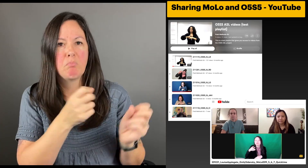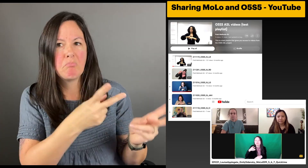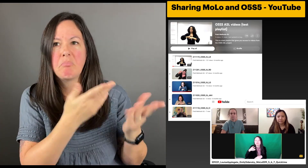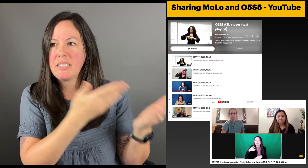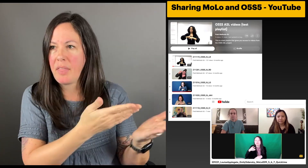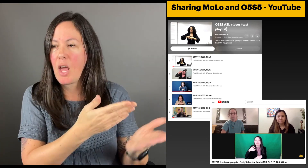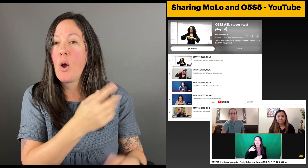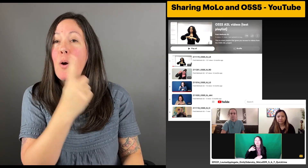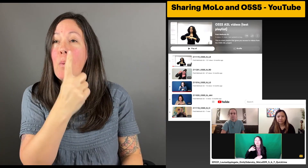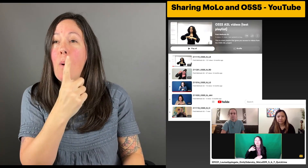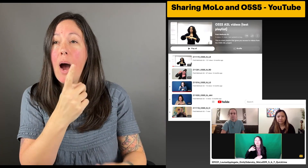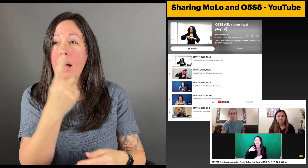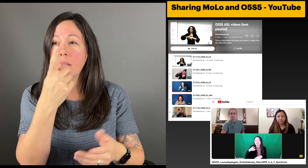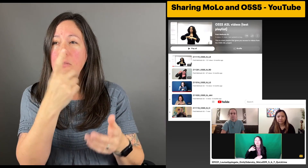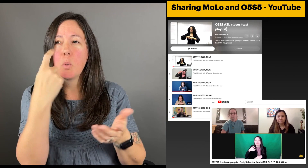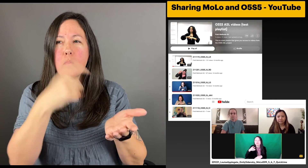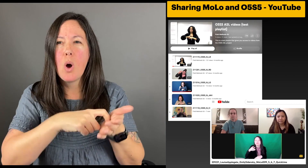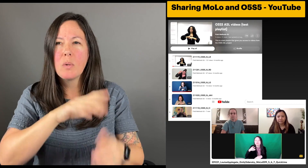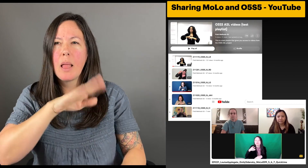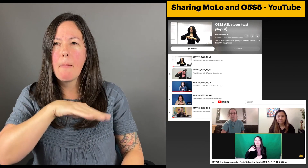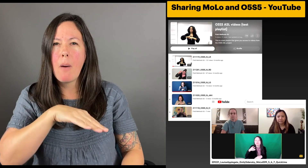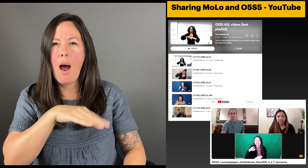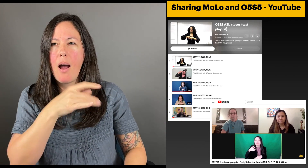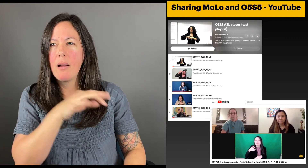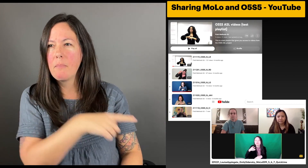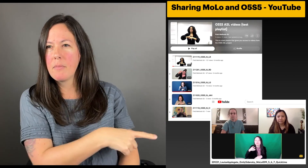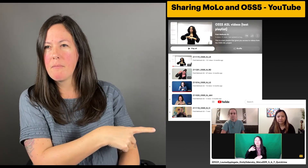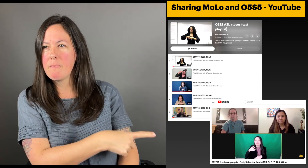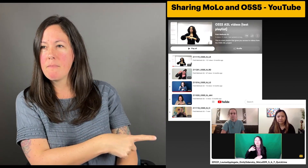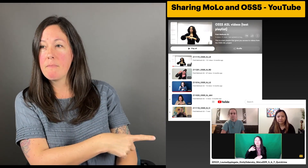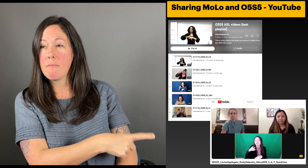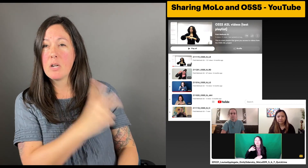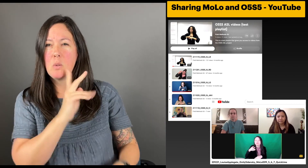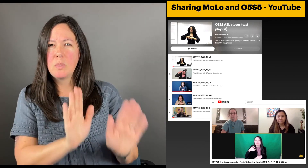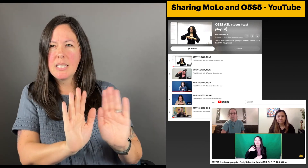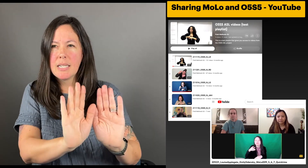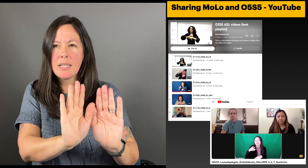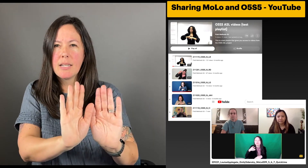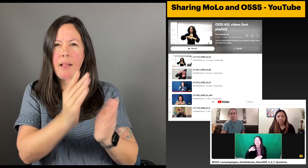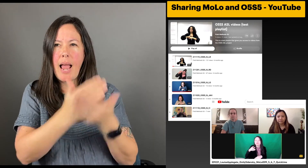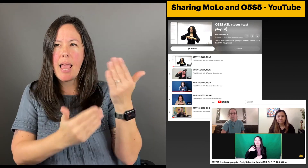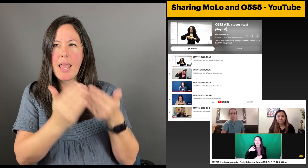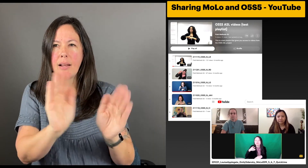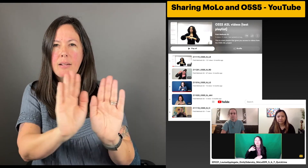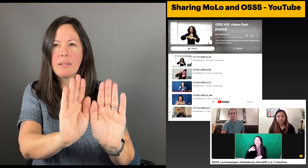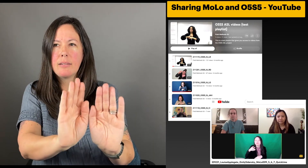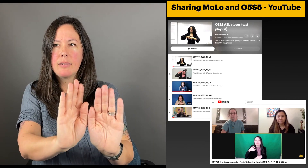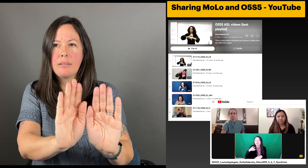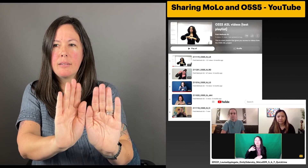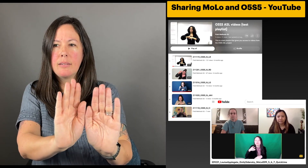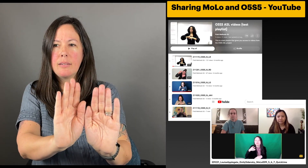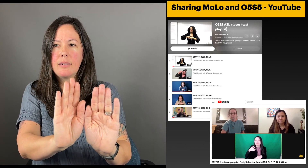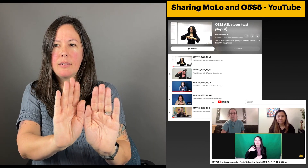soon I mentioned that we use YouTube videos because that's a format that people are familiar with and as we saw